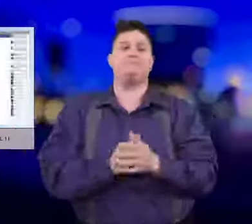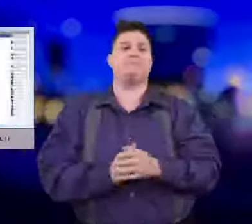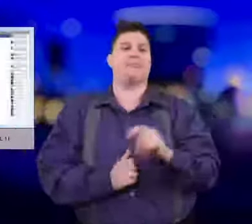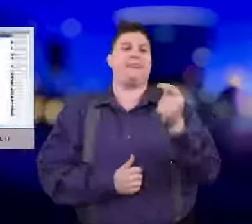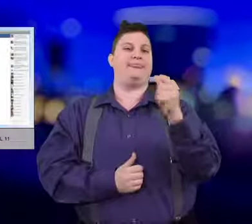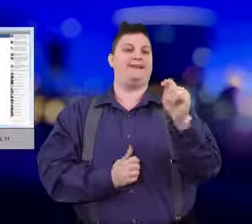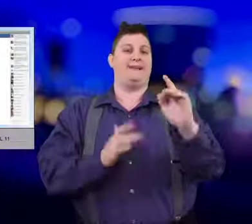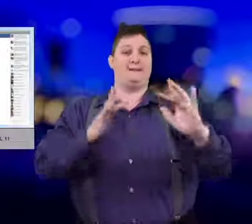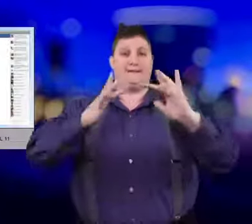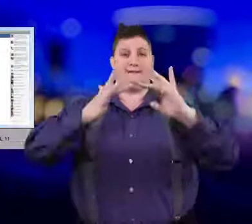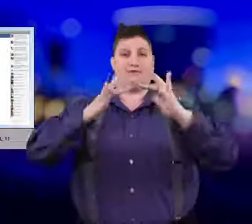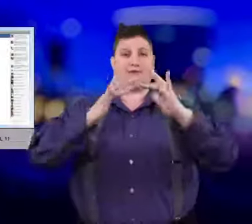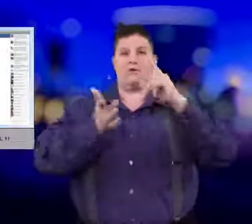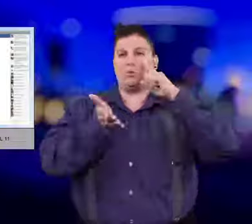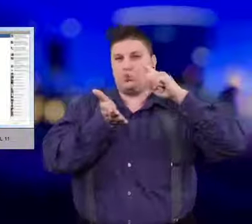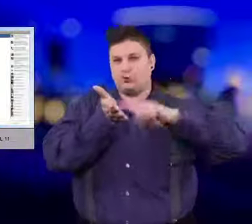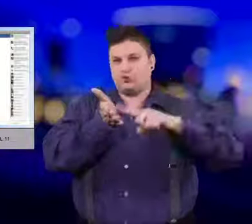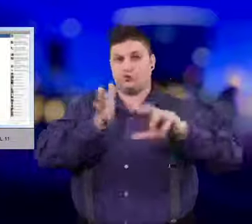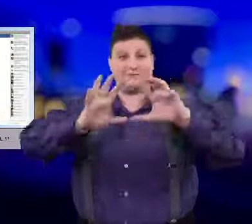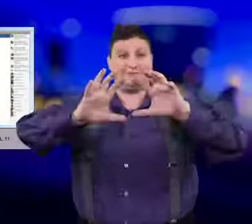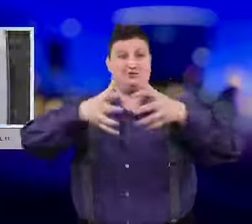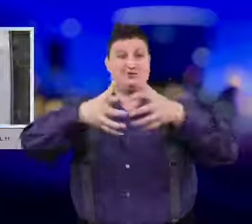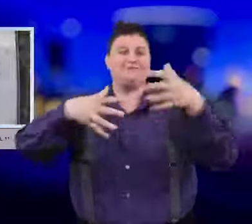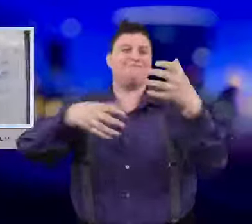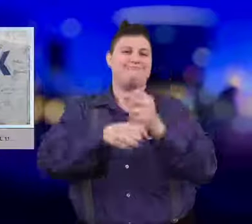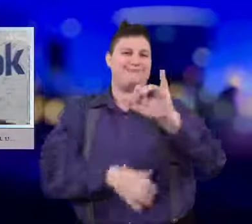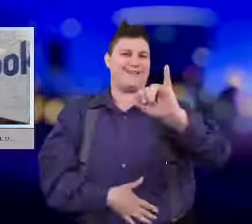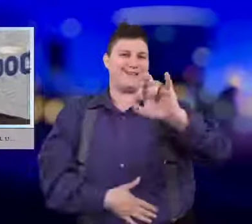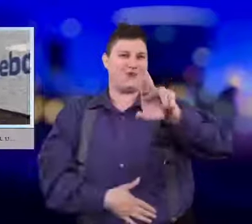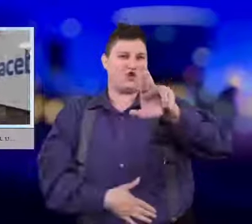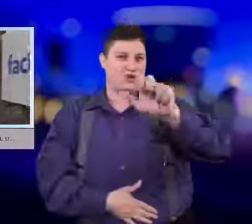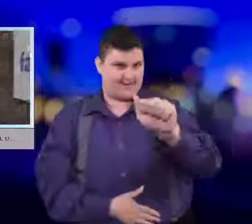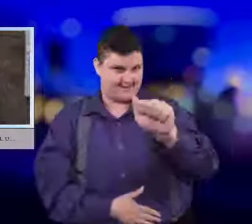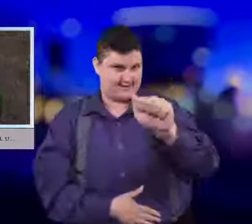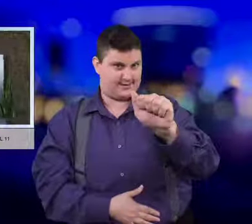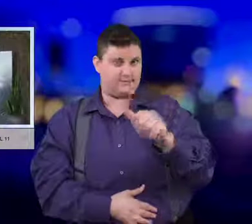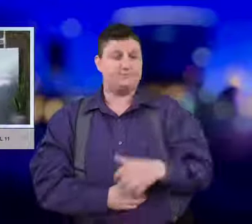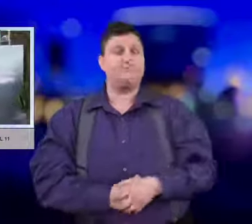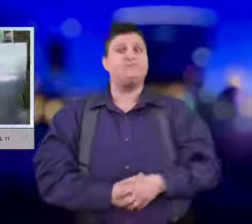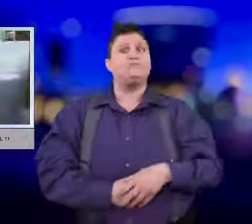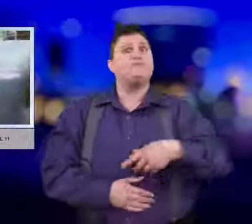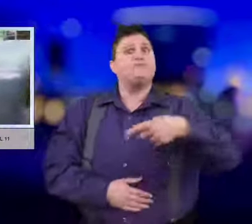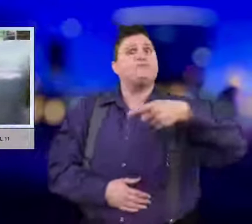the "Internet Research Agency" or the IRA.